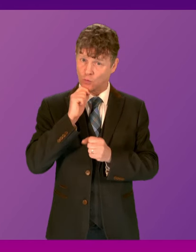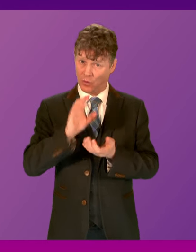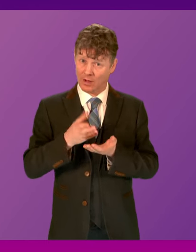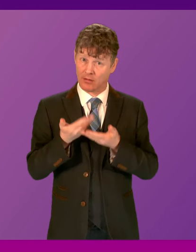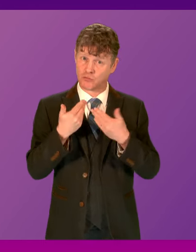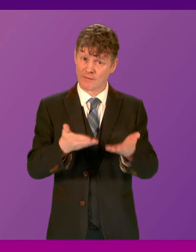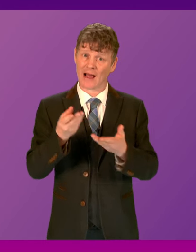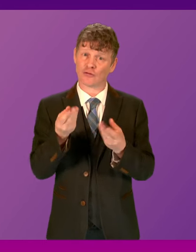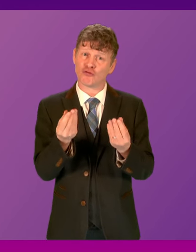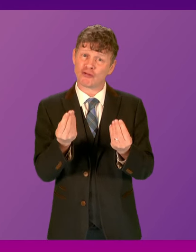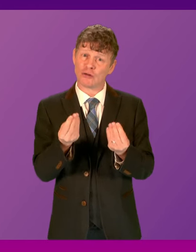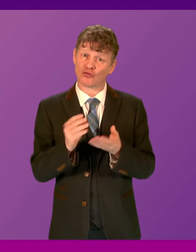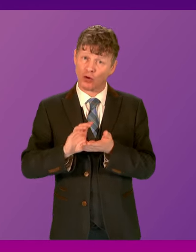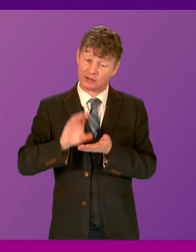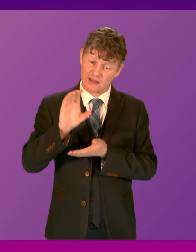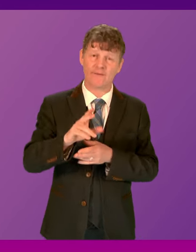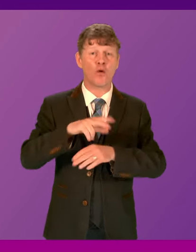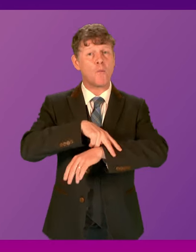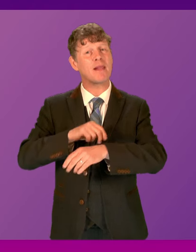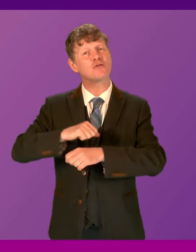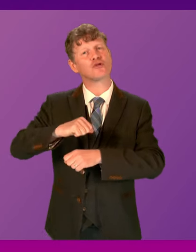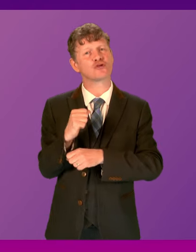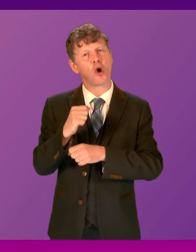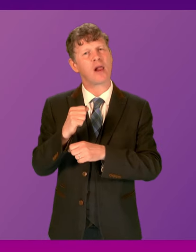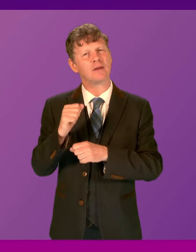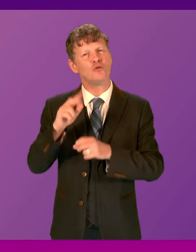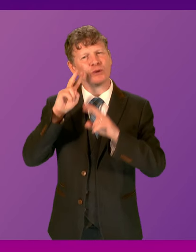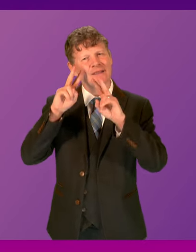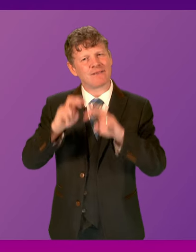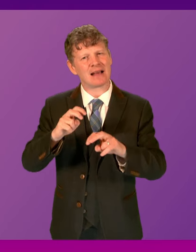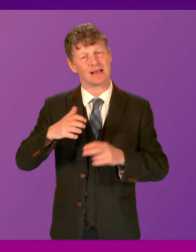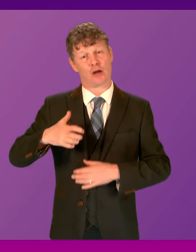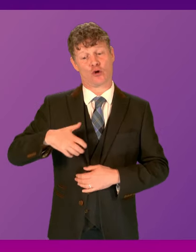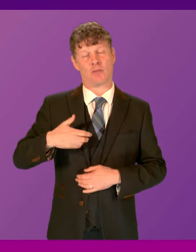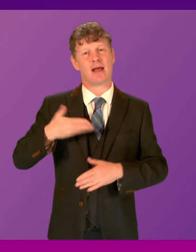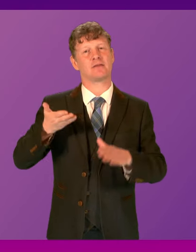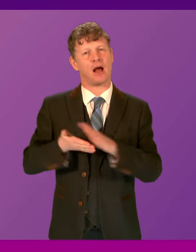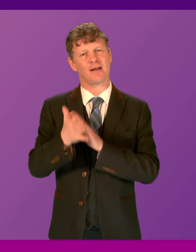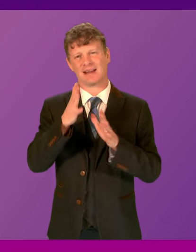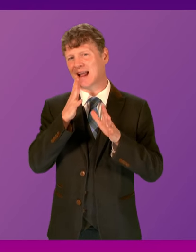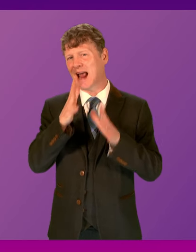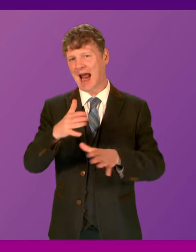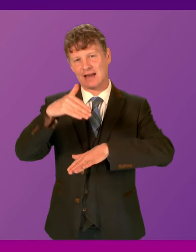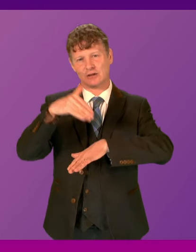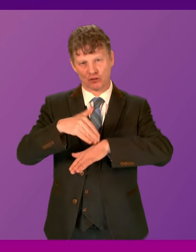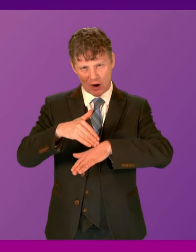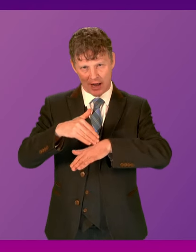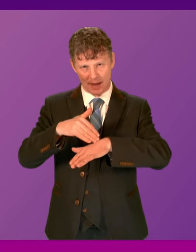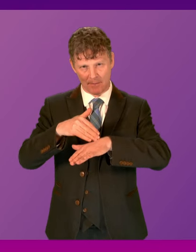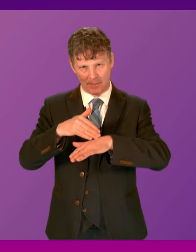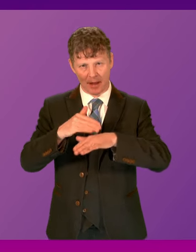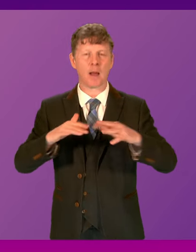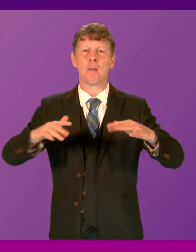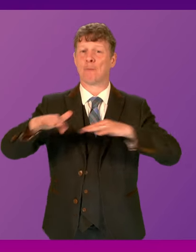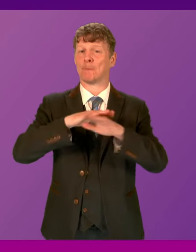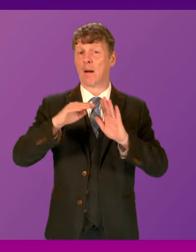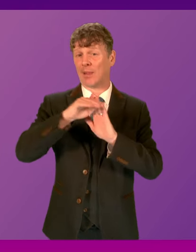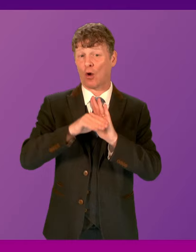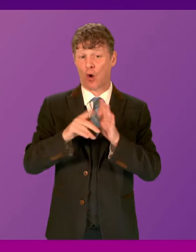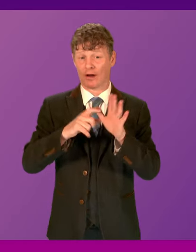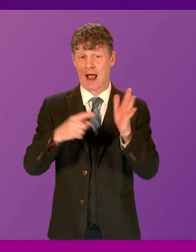Scotland for the investigation of complaints made under the Hate Crime and Public Order Act 2021.